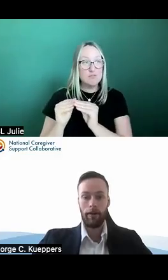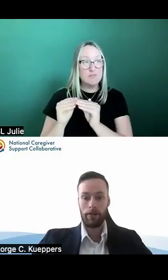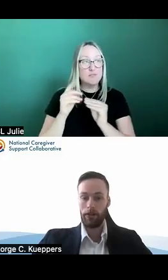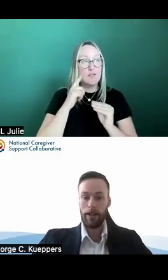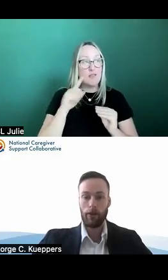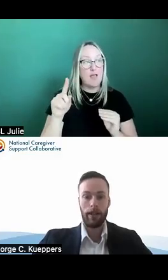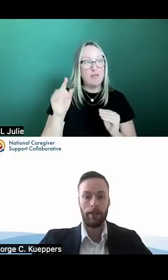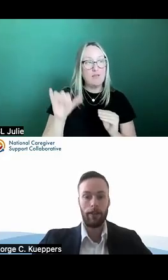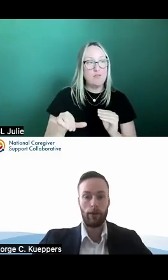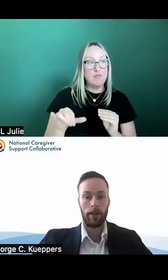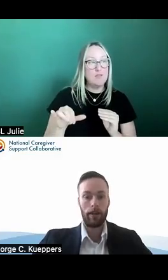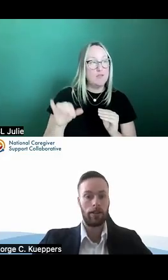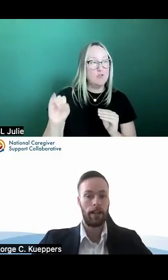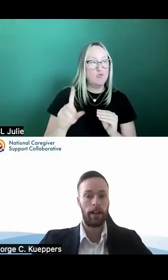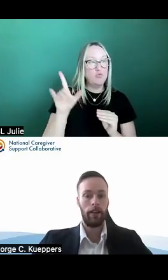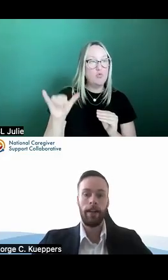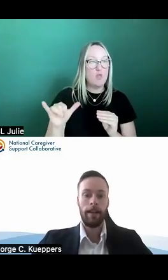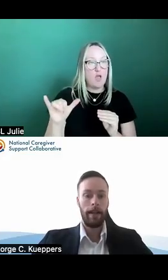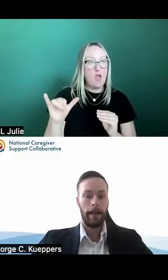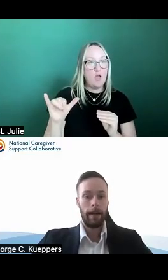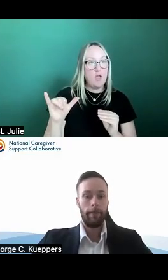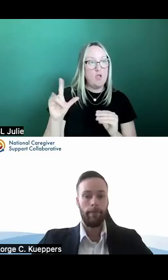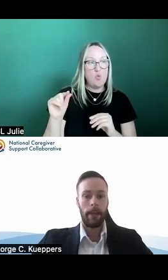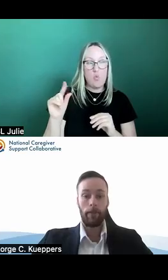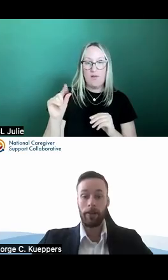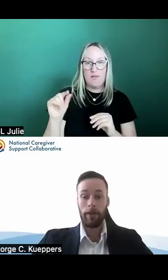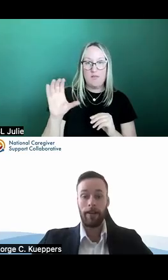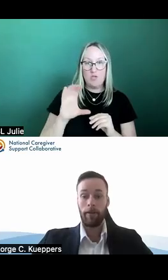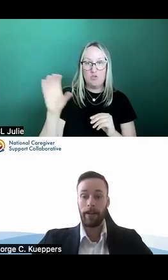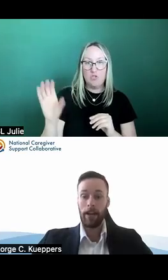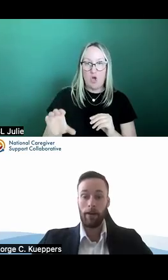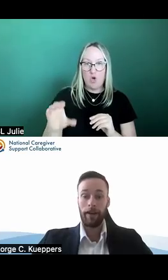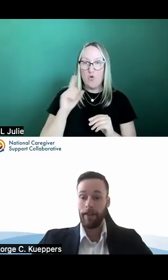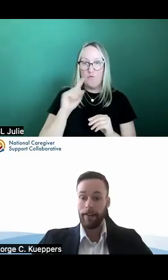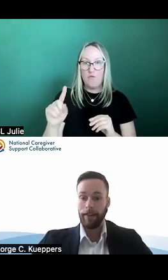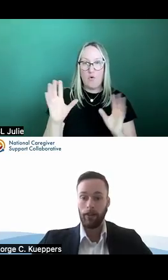which is July 20 to the 23rd in Chicago. And, participate in upcoming CARE network events